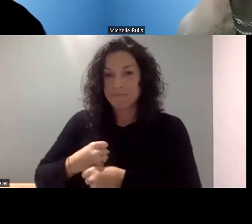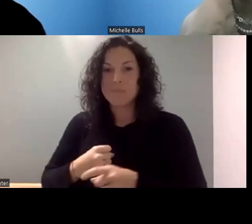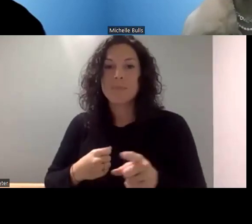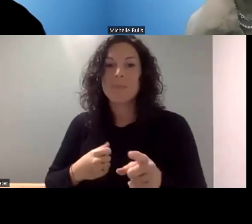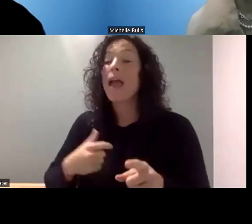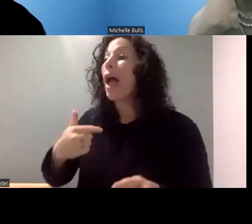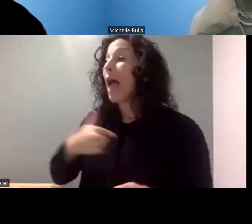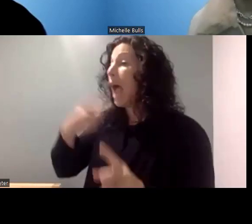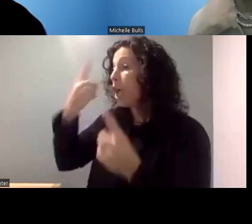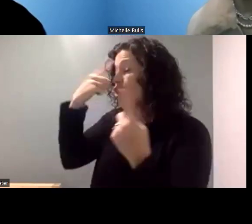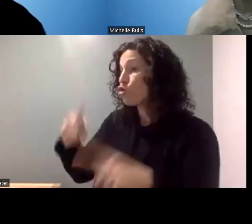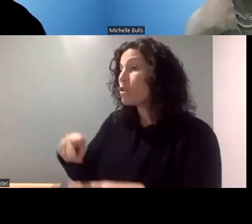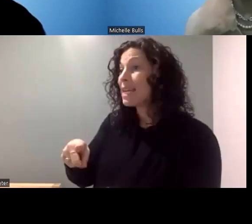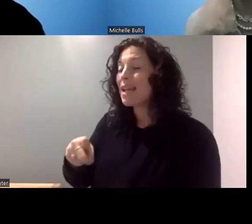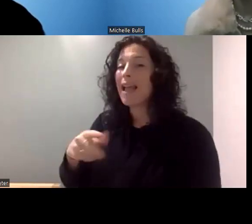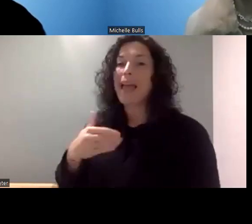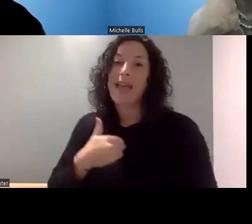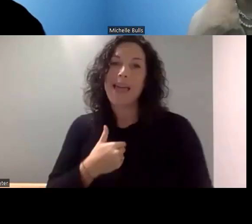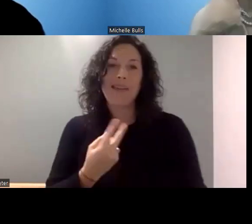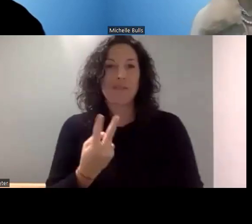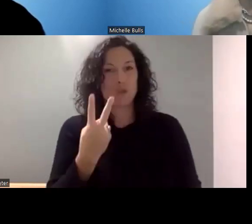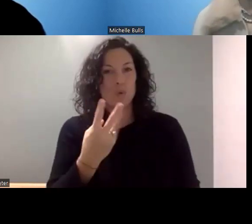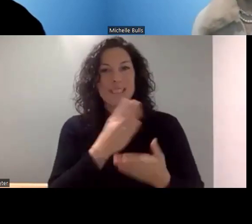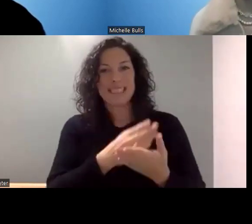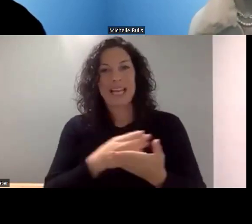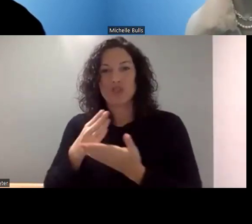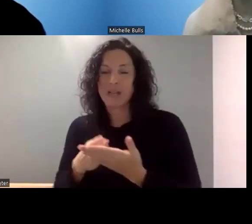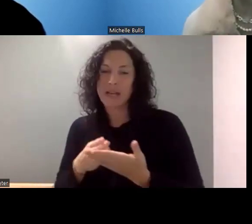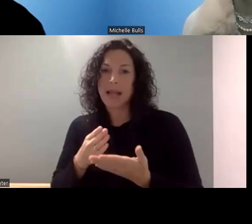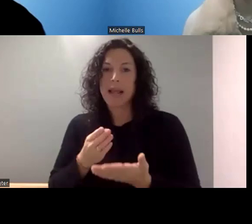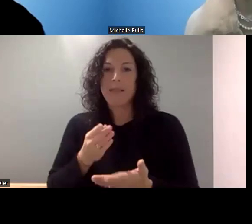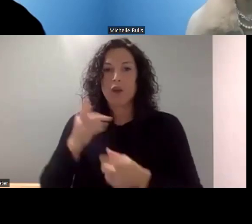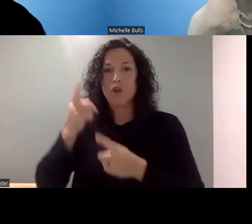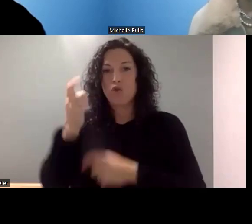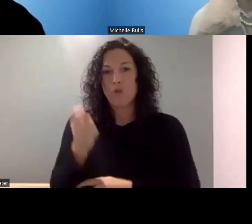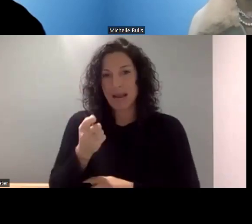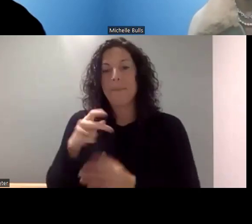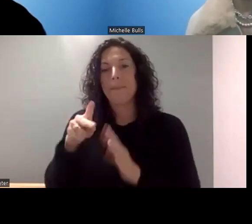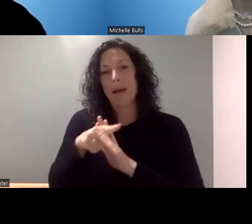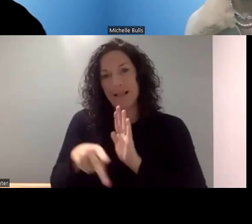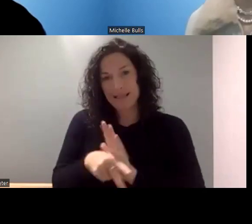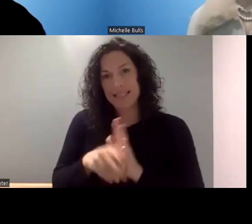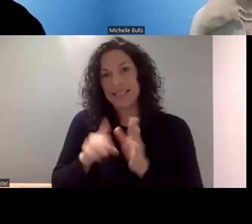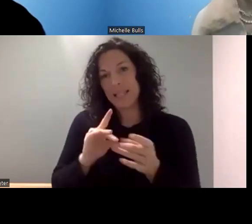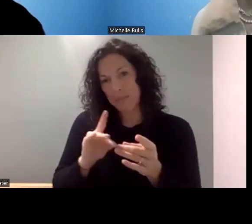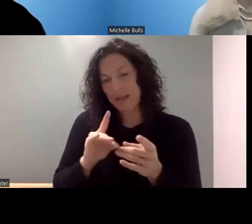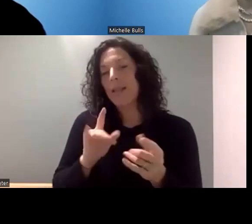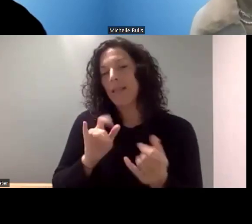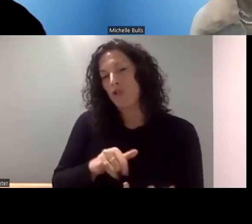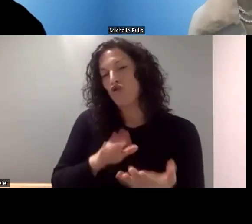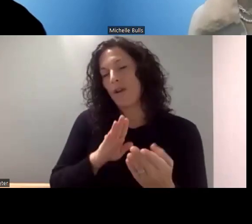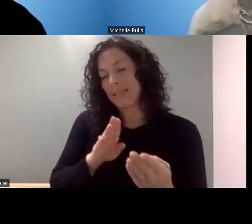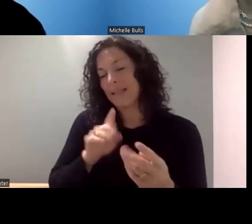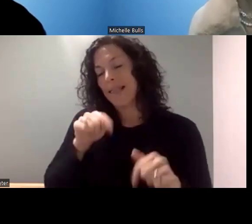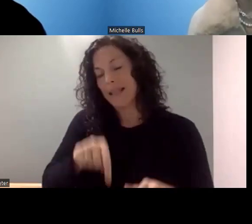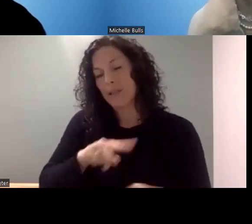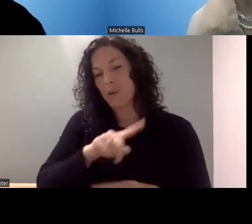I do think that there is two sections in a grants policy statement that help address this for foreign organizations